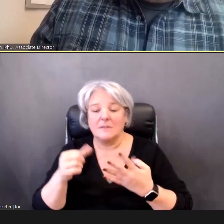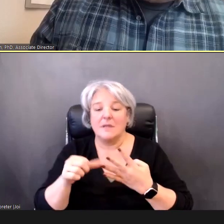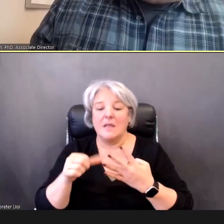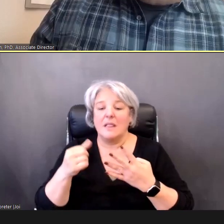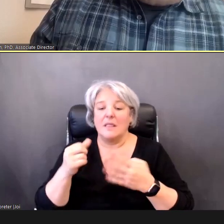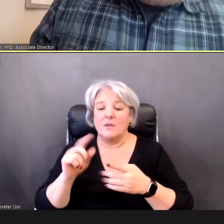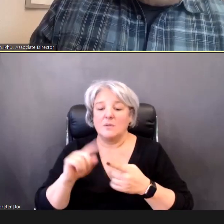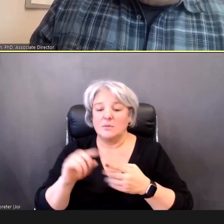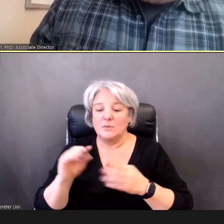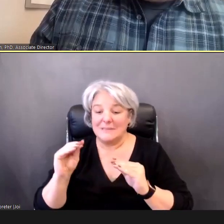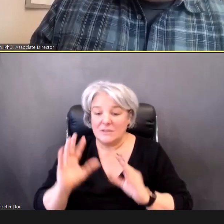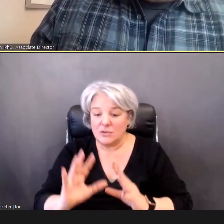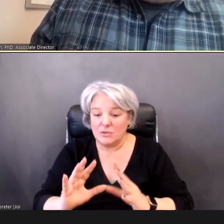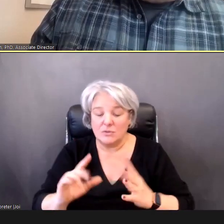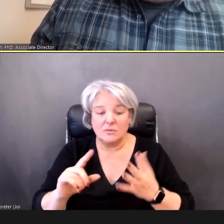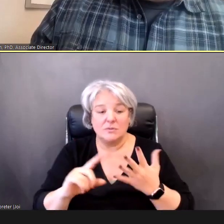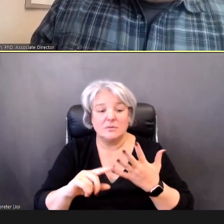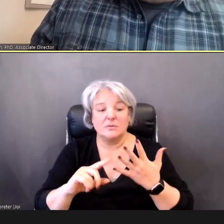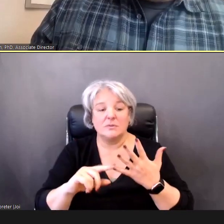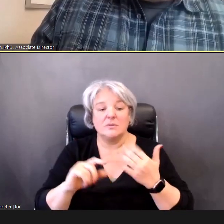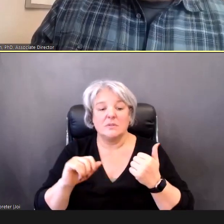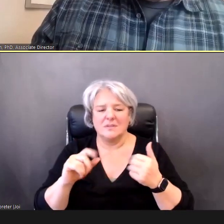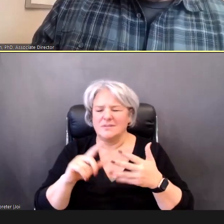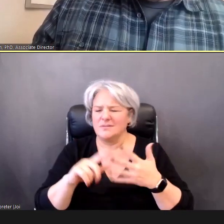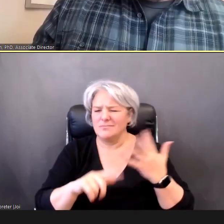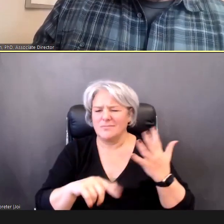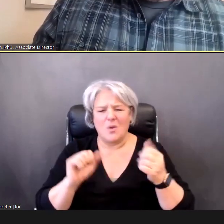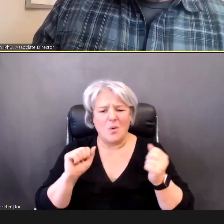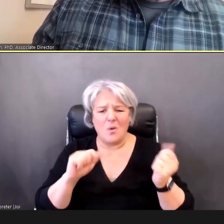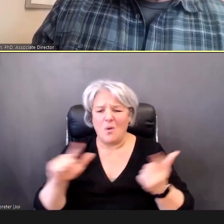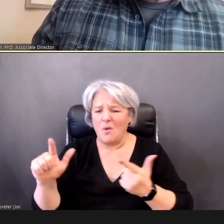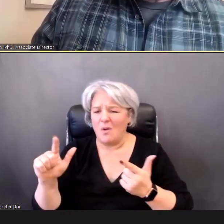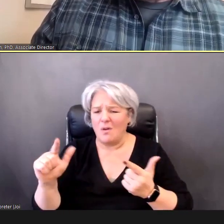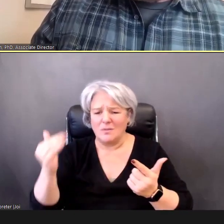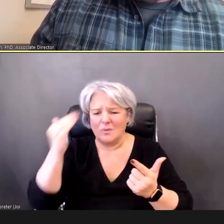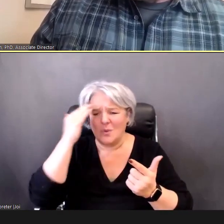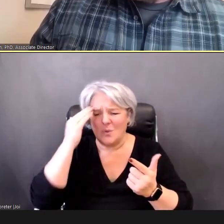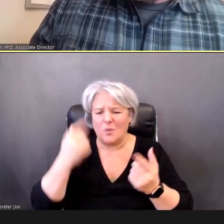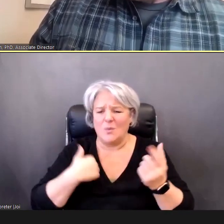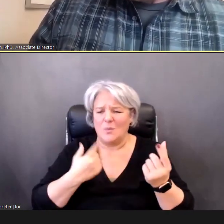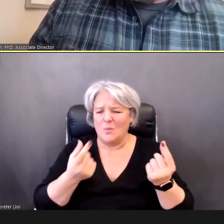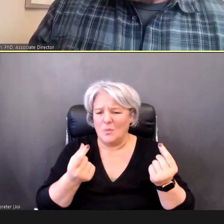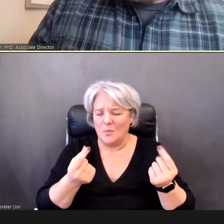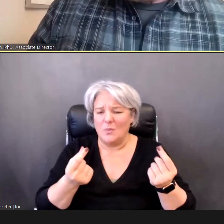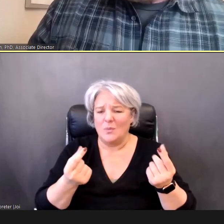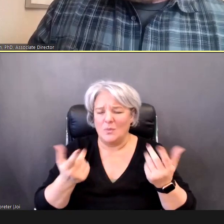teachers um to get everybody on board knowing what it is you're